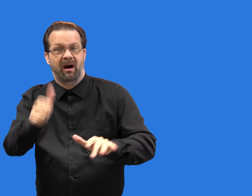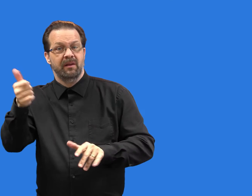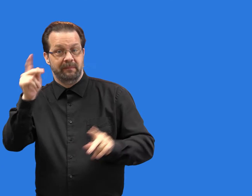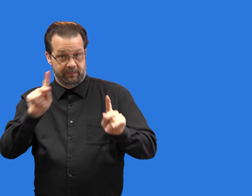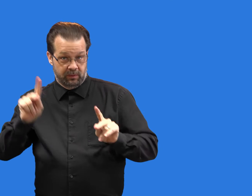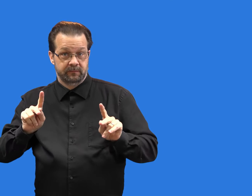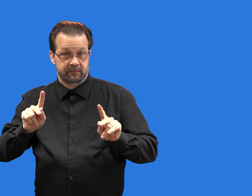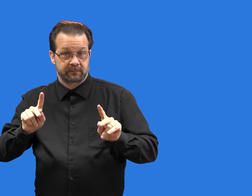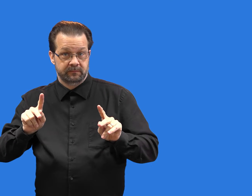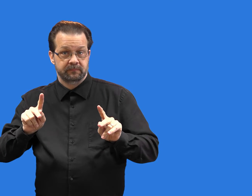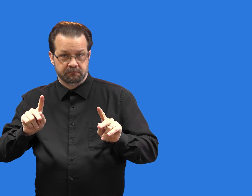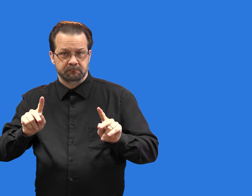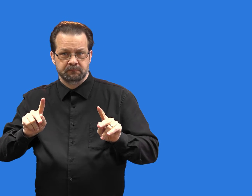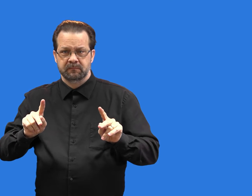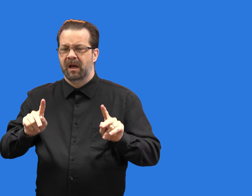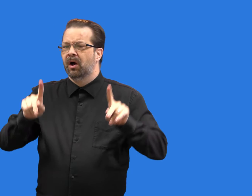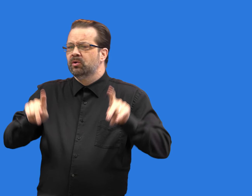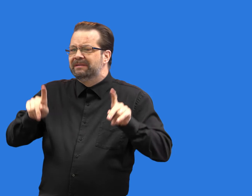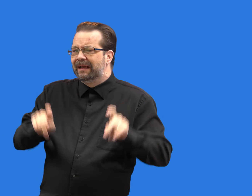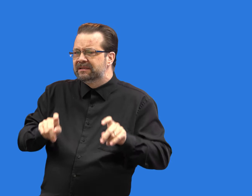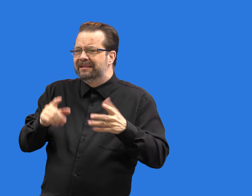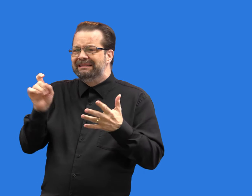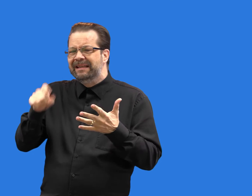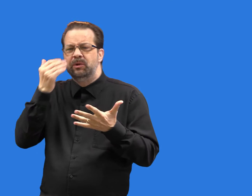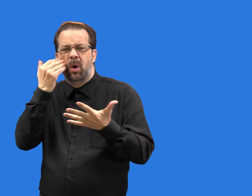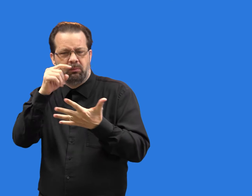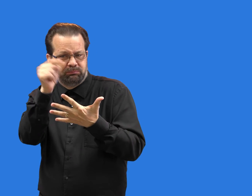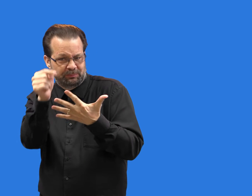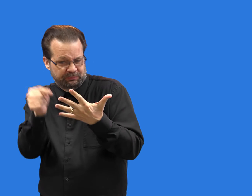Here's what you need to know about COVID-19 testing.